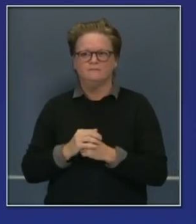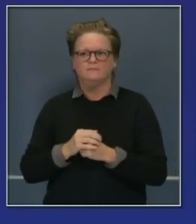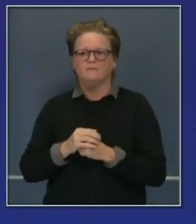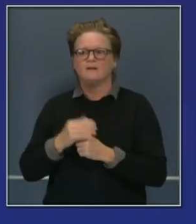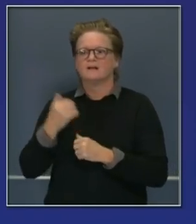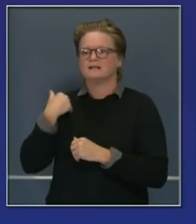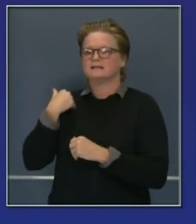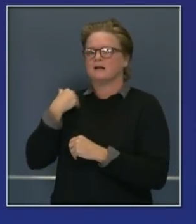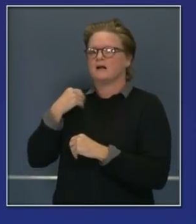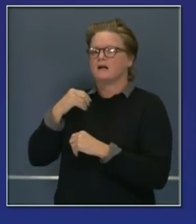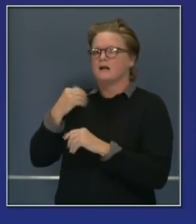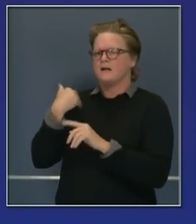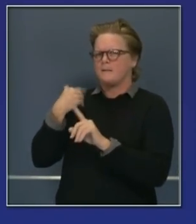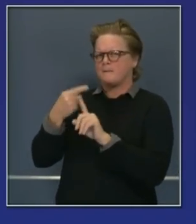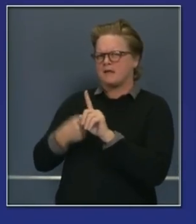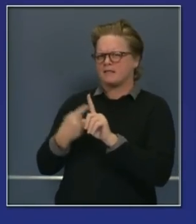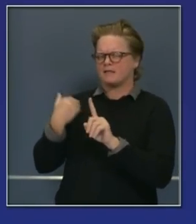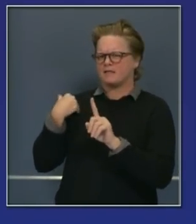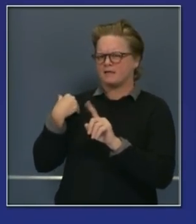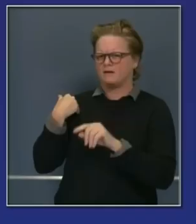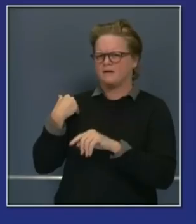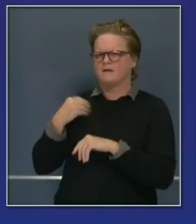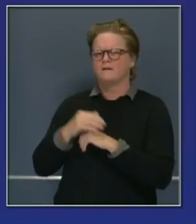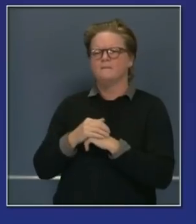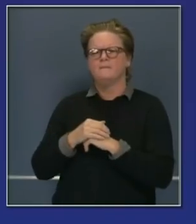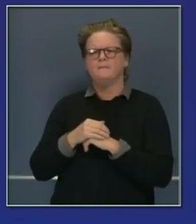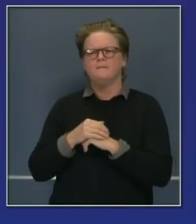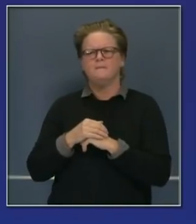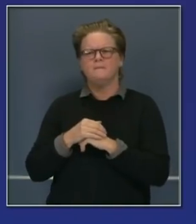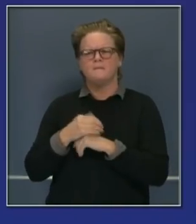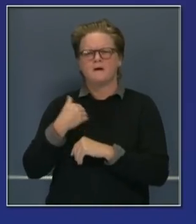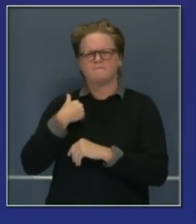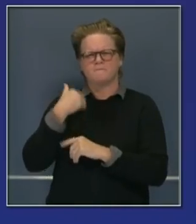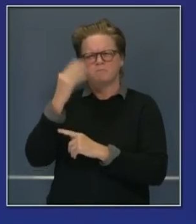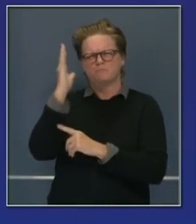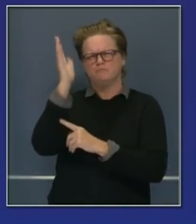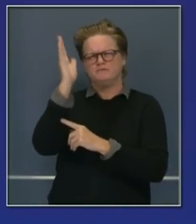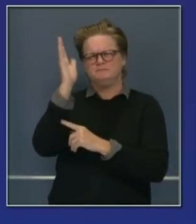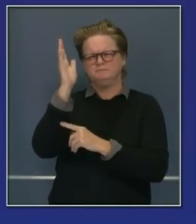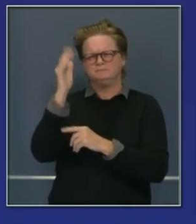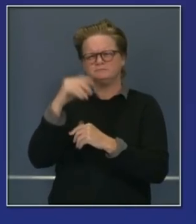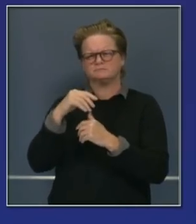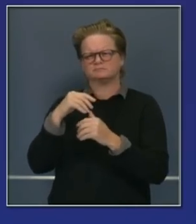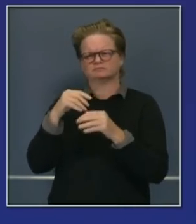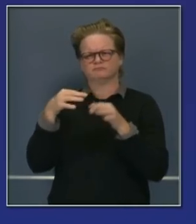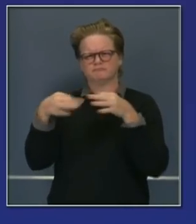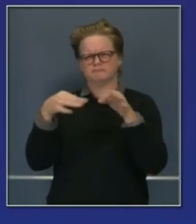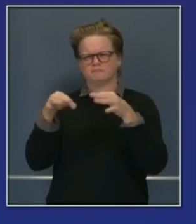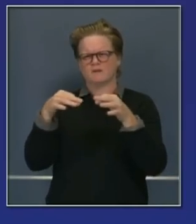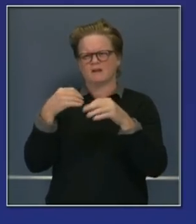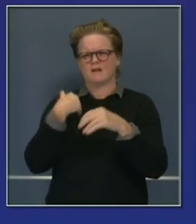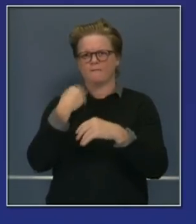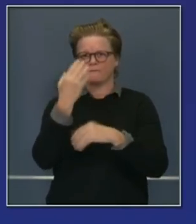THE POSITIVITY RATE IS AT 3.7%. I SHOULD NOTE ON OCTOBER 19,